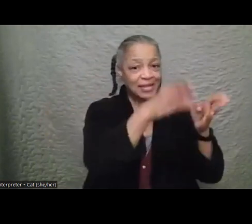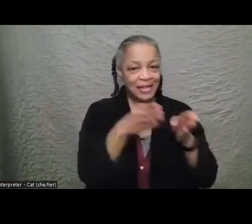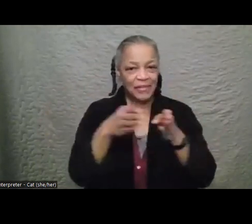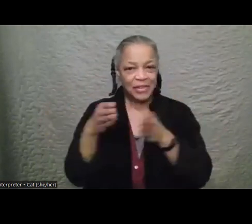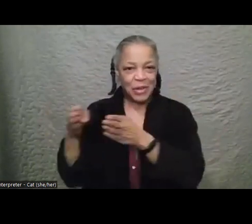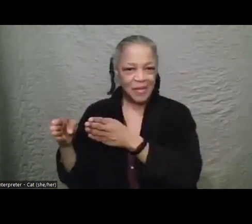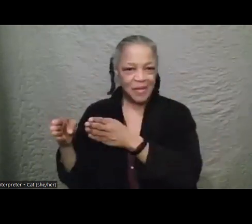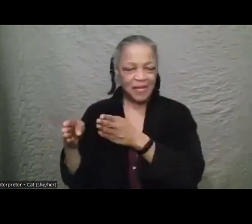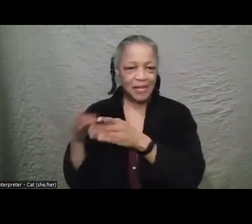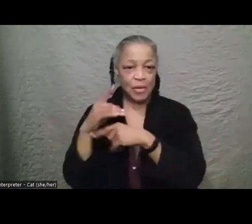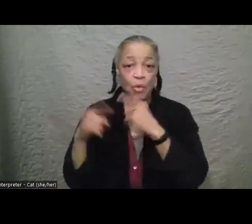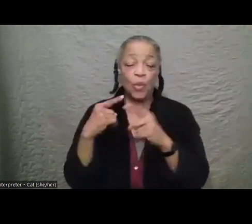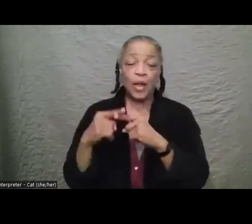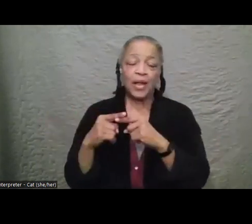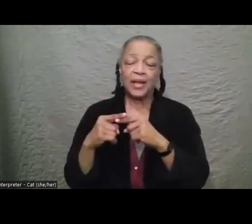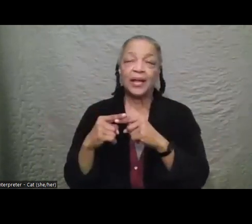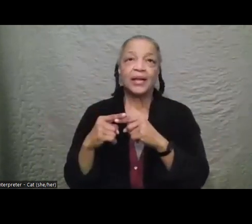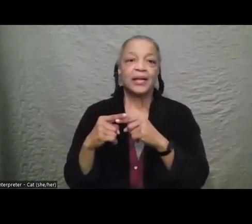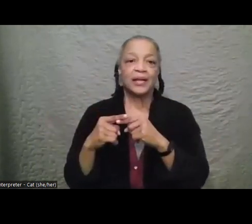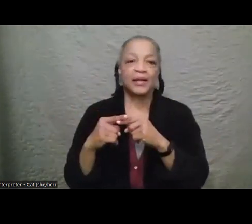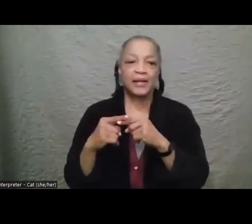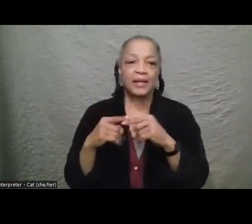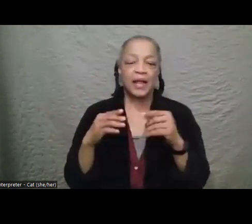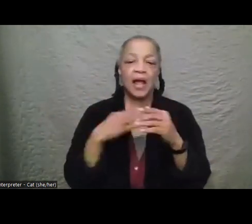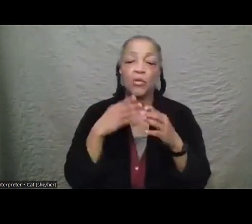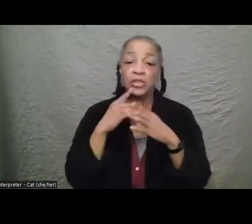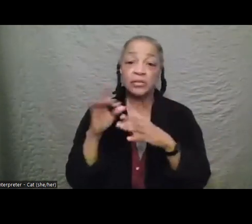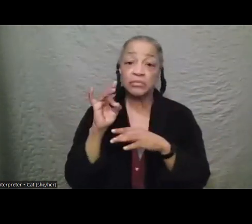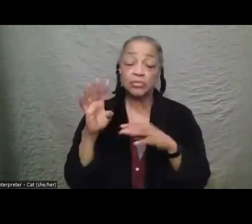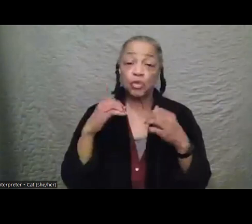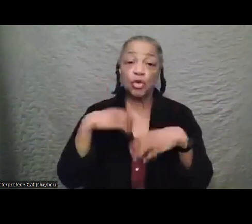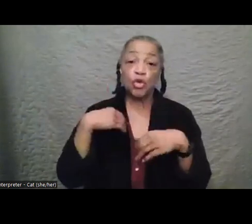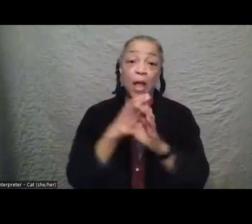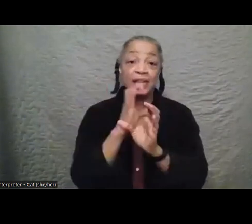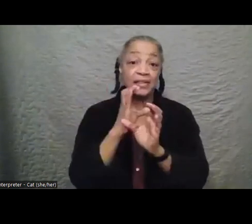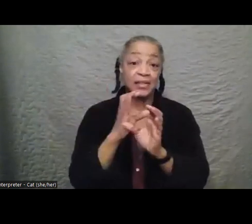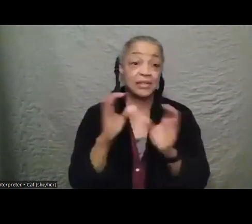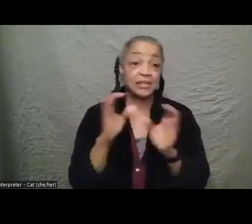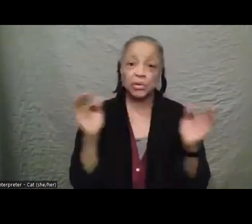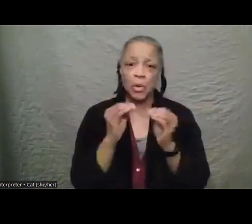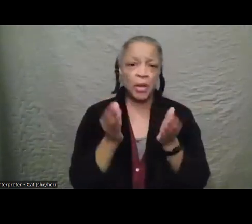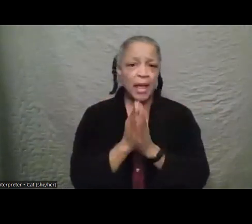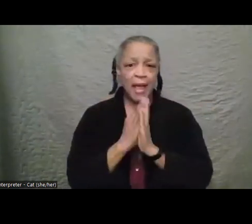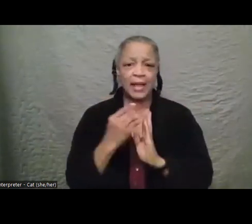When I was in my most crisis, I was never asked do you have a home?